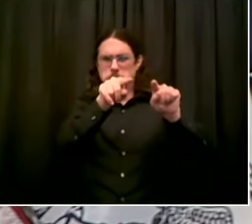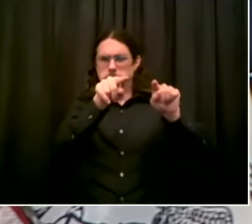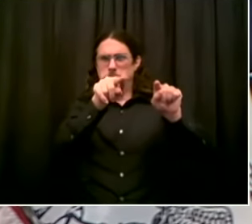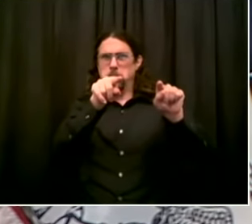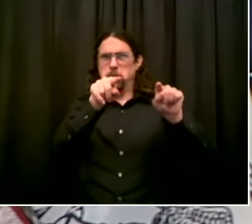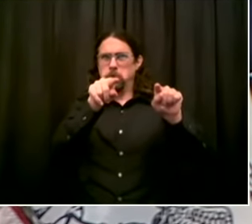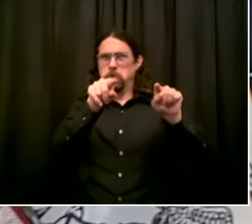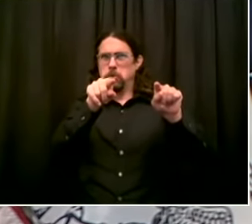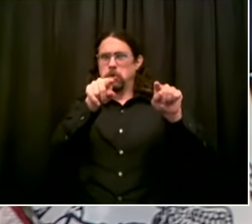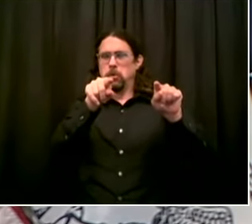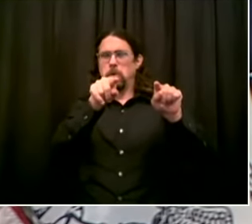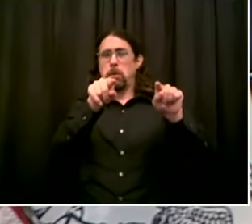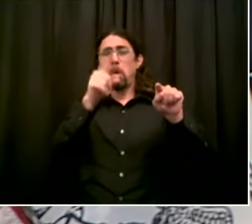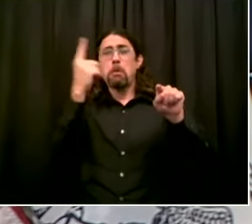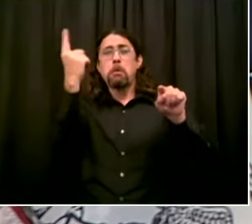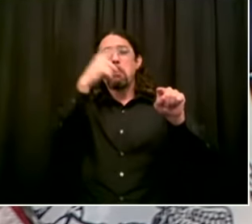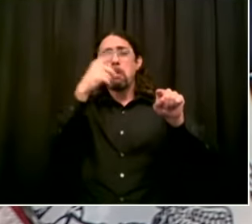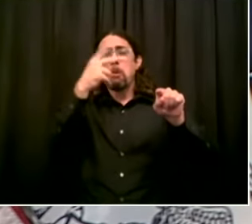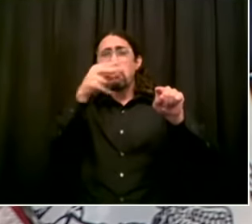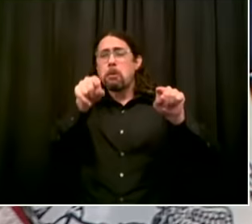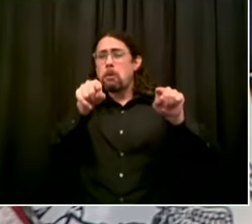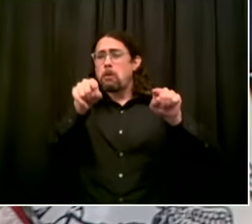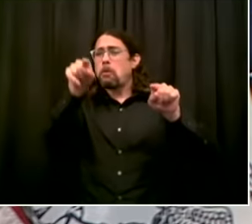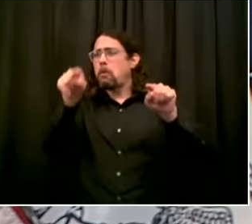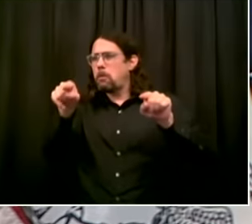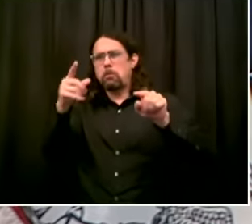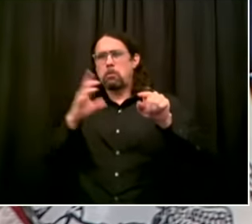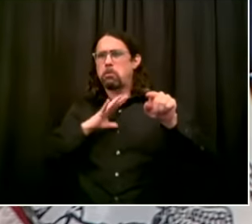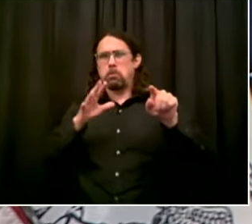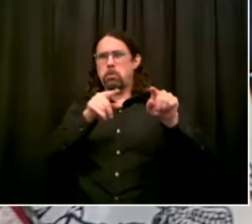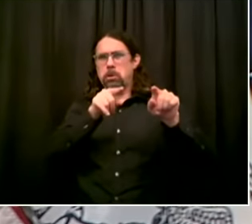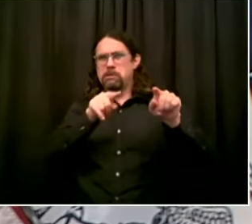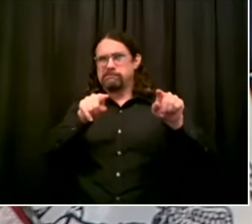WEEKS. WEARE NOT SEEING A NEXUS TO THOSE